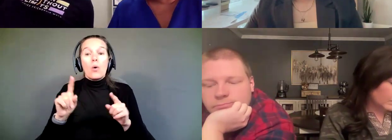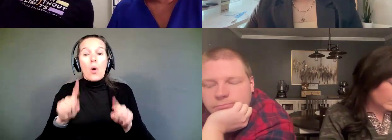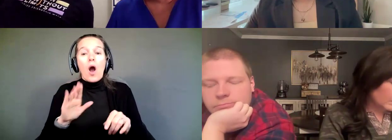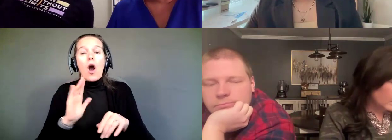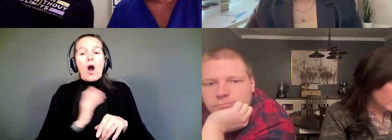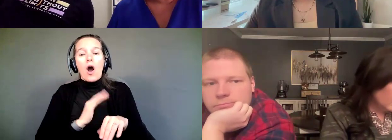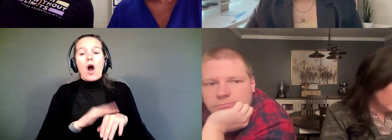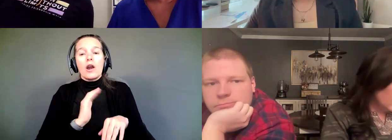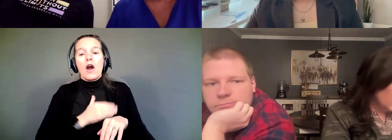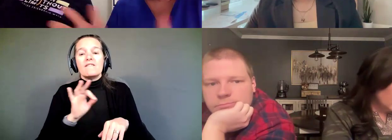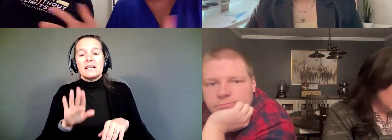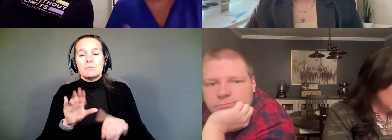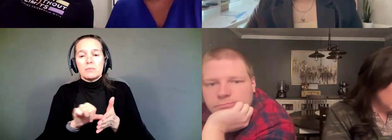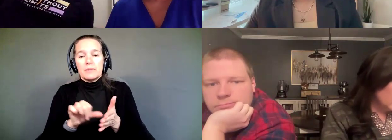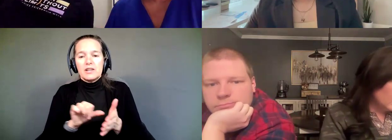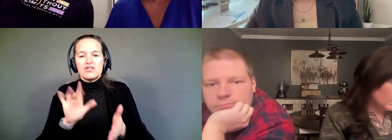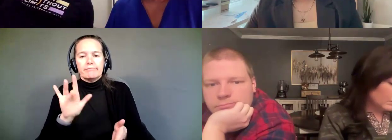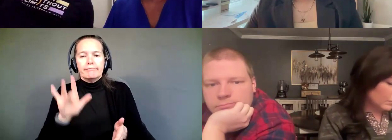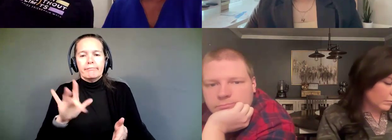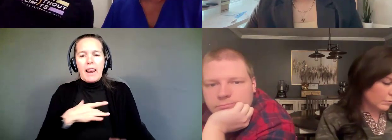follow us, and hopefully, you will be hearing in the next couple weeks about all of the